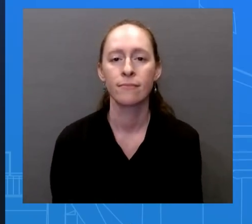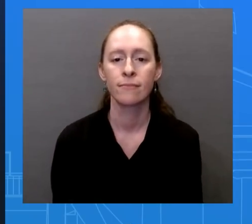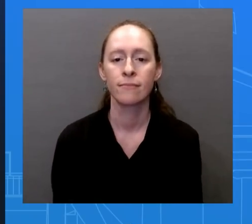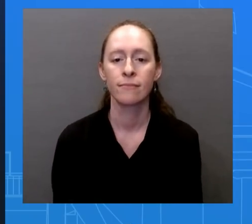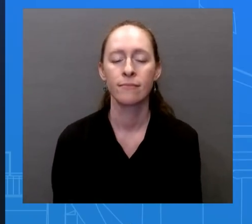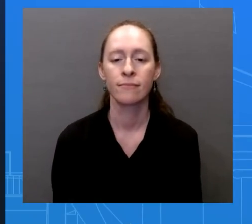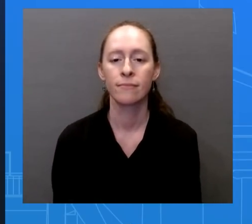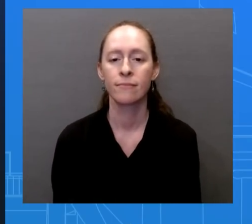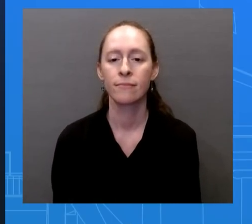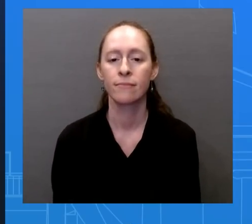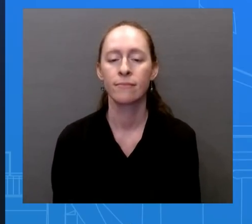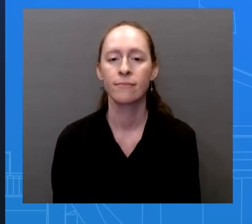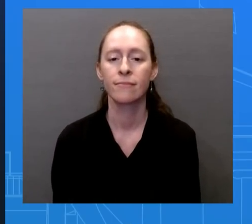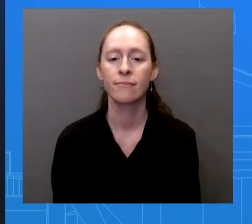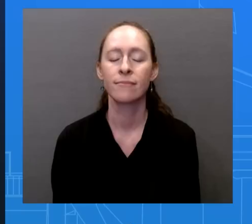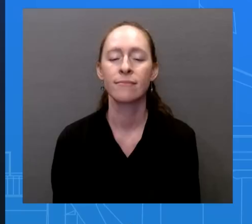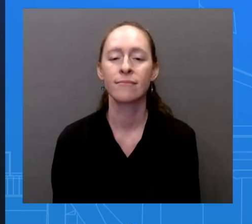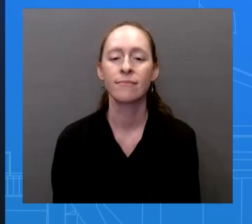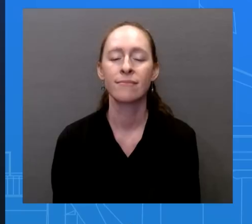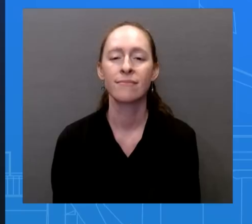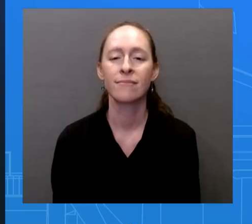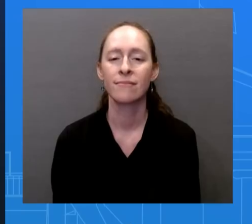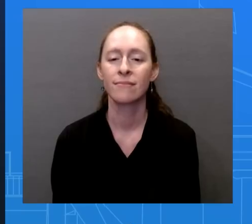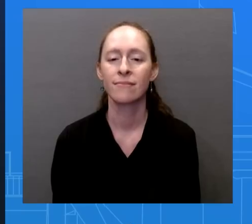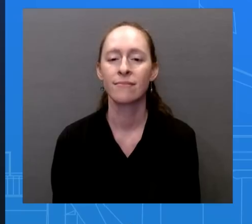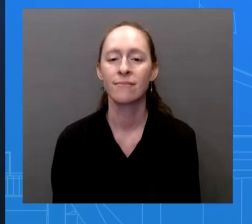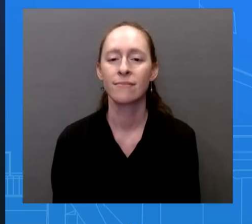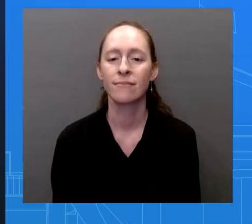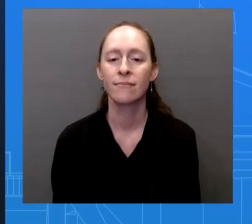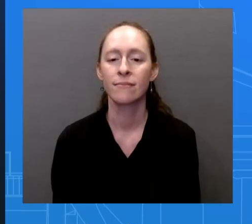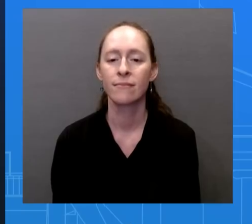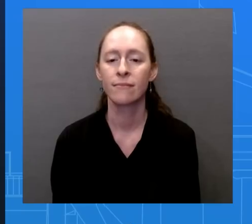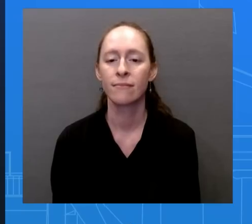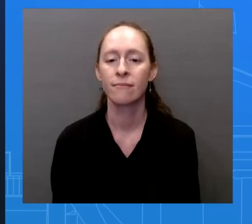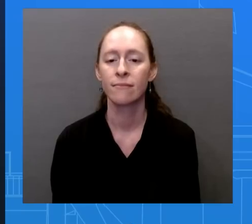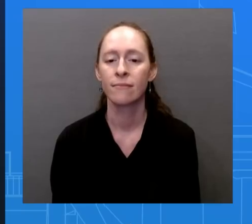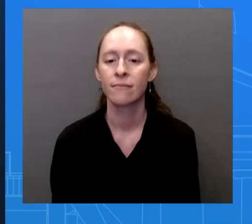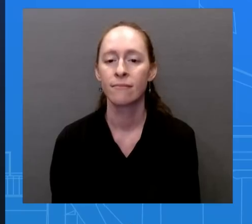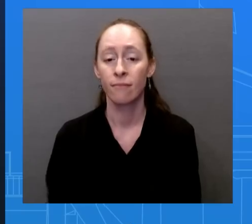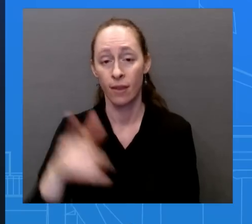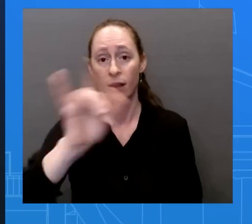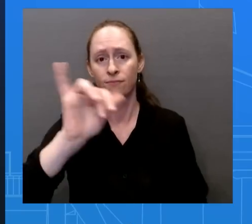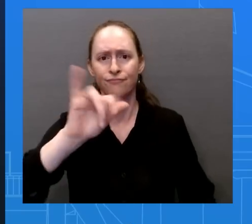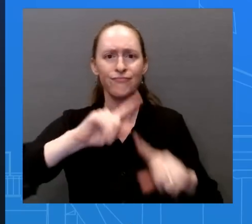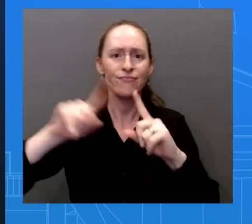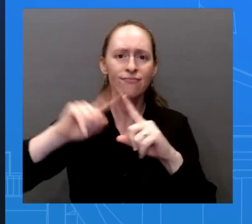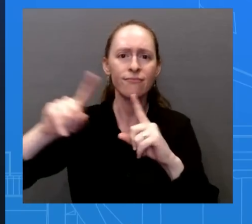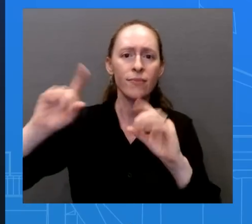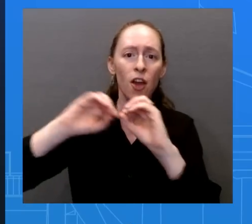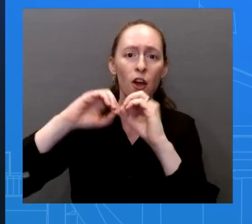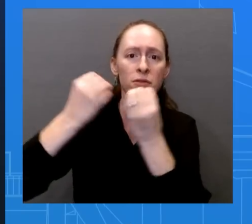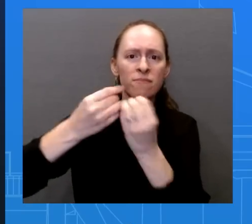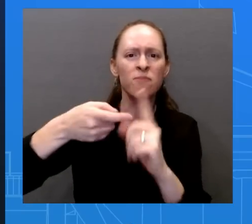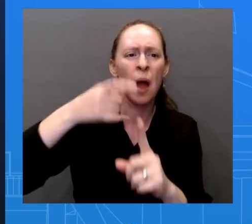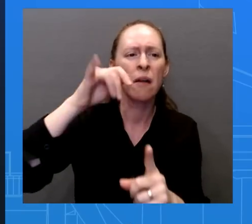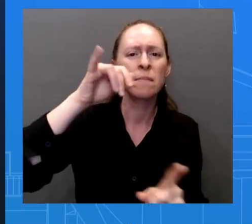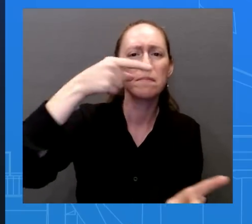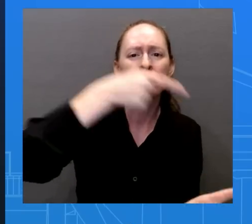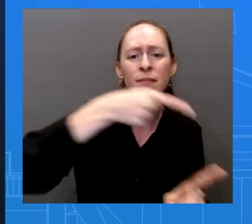We're working with community partners, community-based organizations to make sure that we're getting the message out in those communities as well. The Press: And as you're casting a broad net